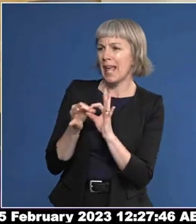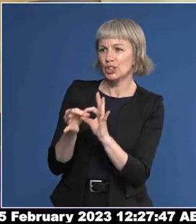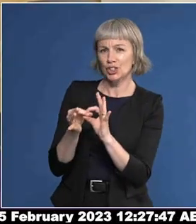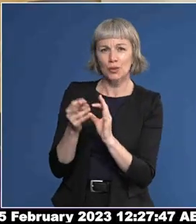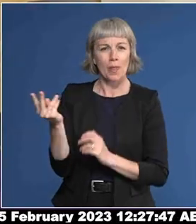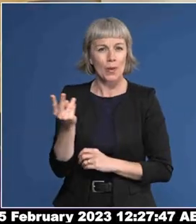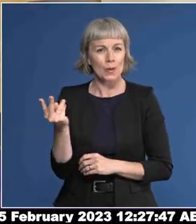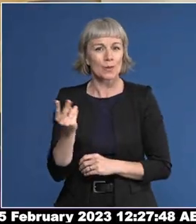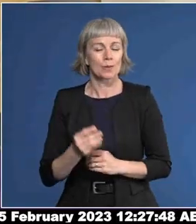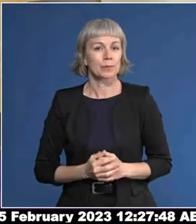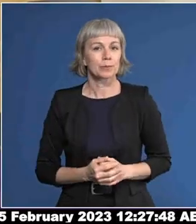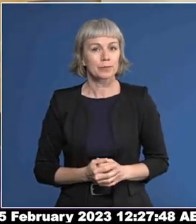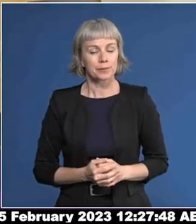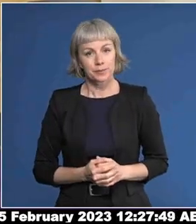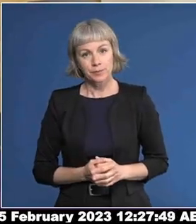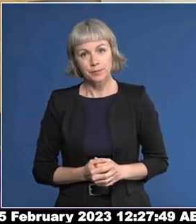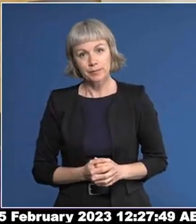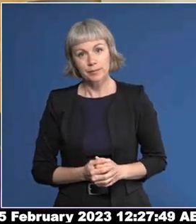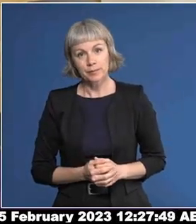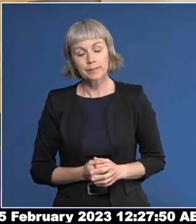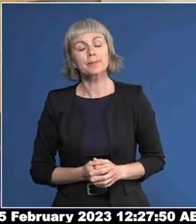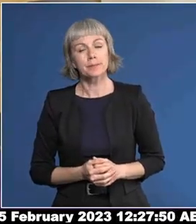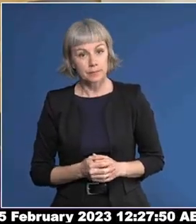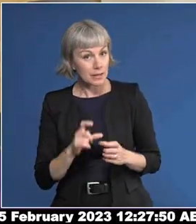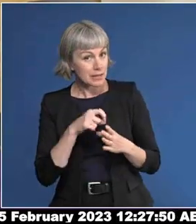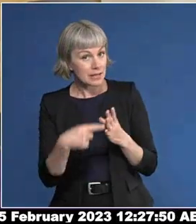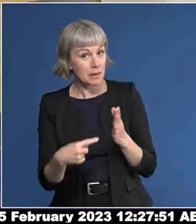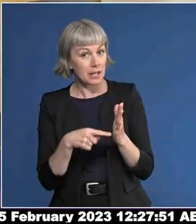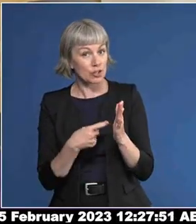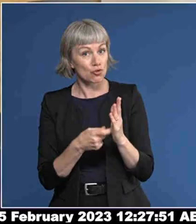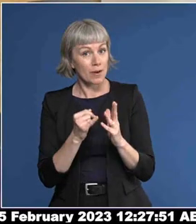So for Disability Trust, you are quite a large entity now.